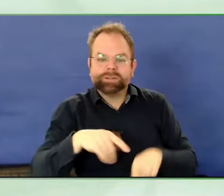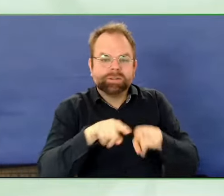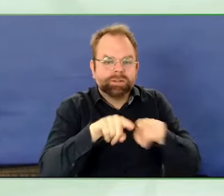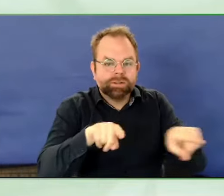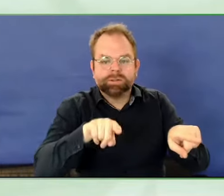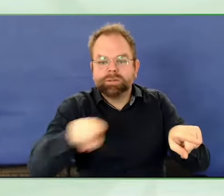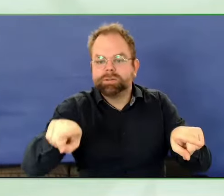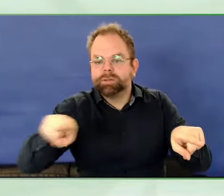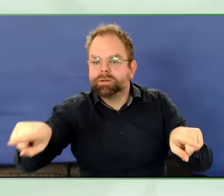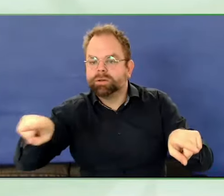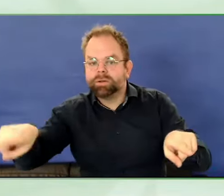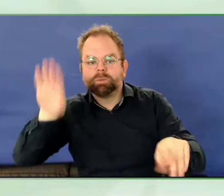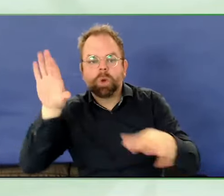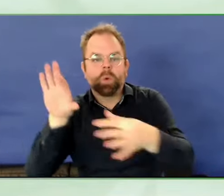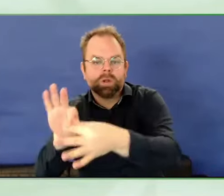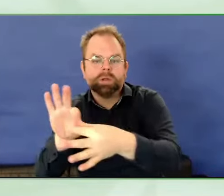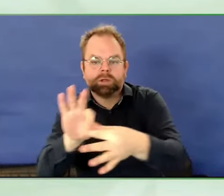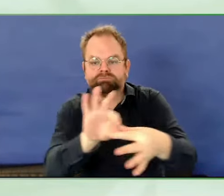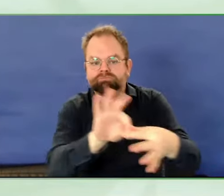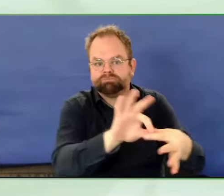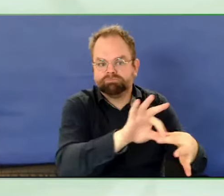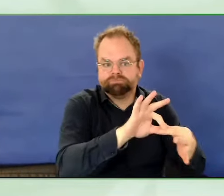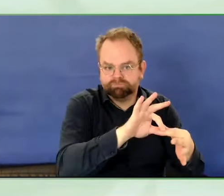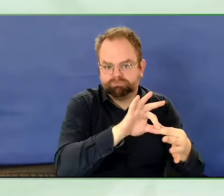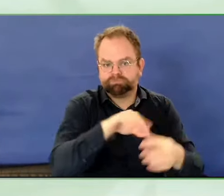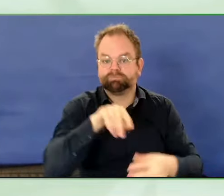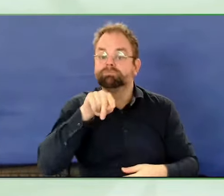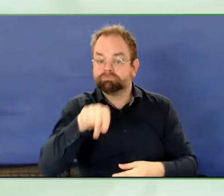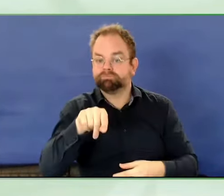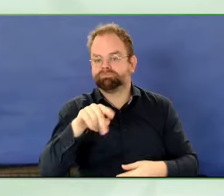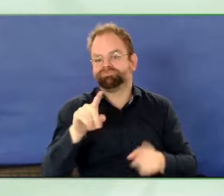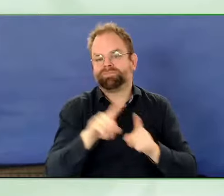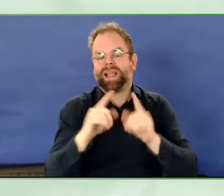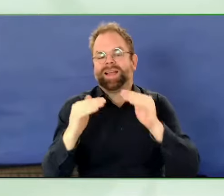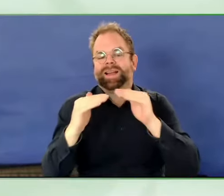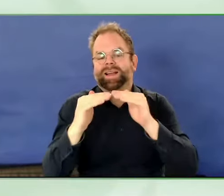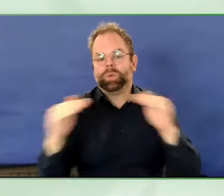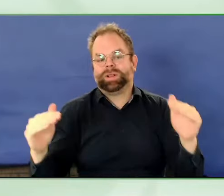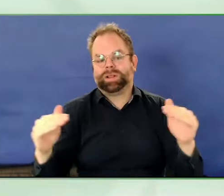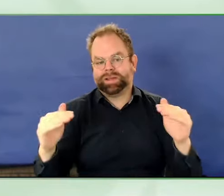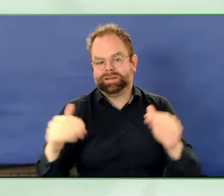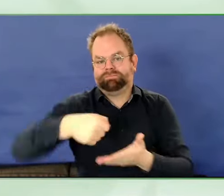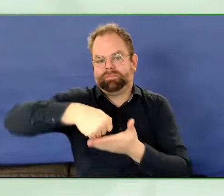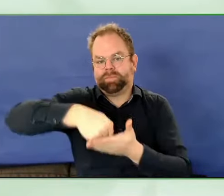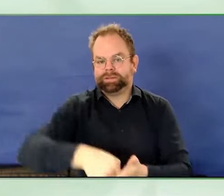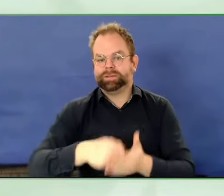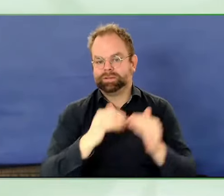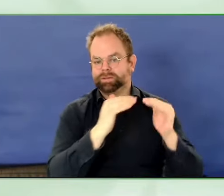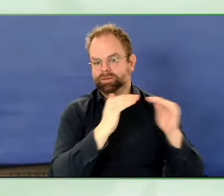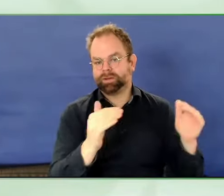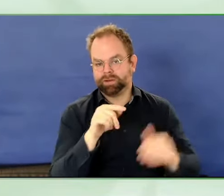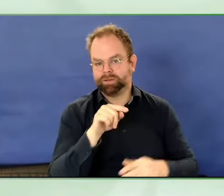This makes it very pertinent, because it's the community that uses it that are actually